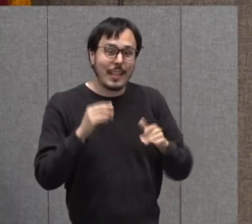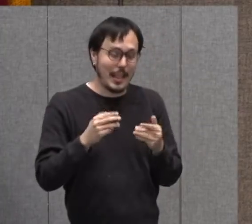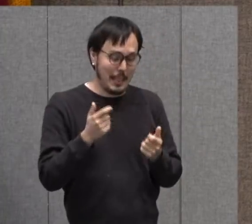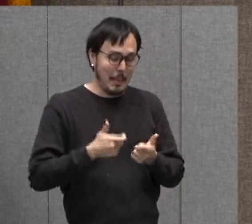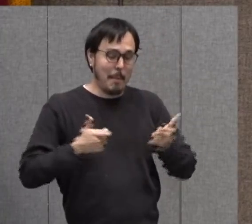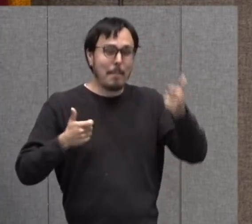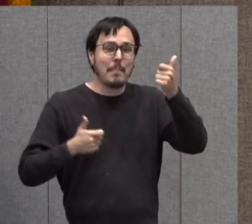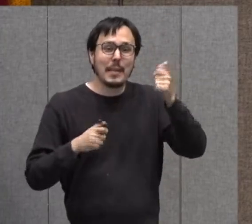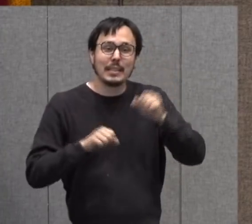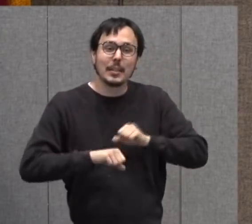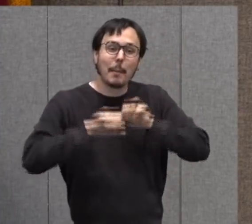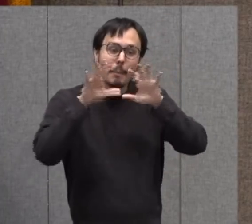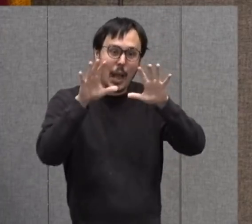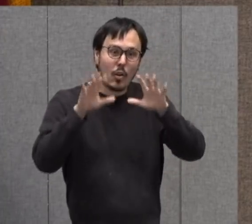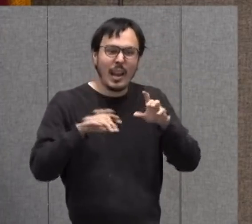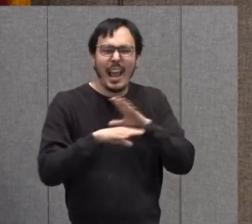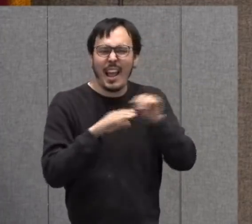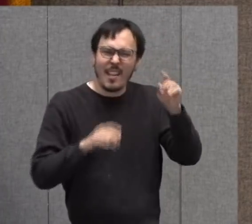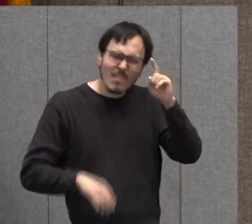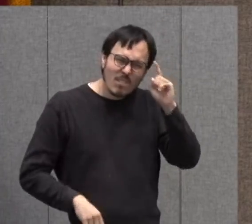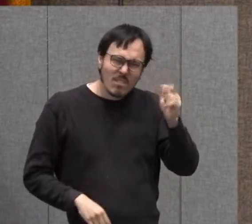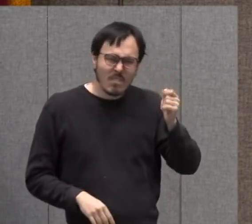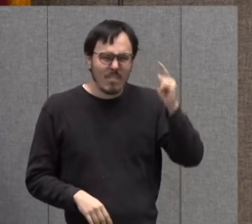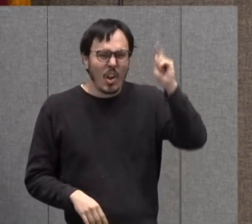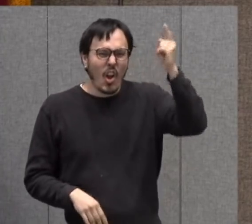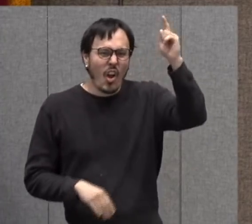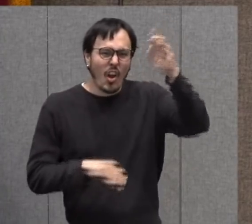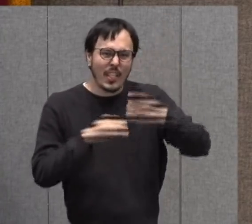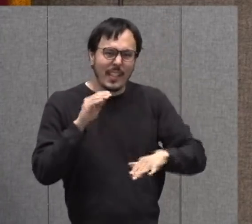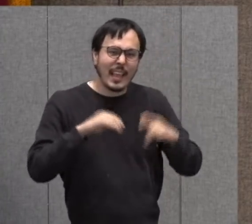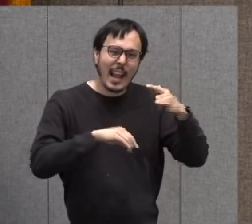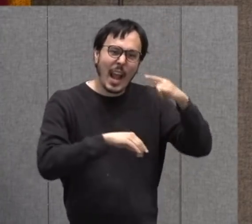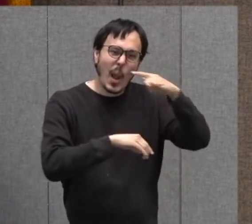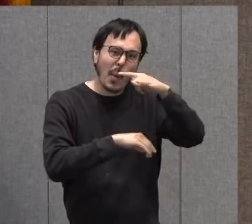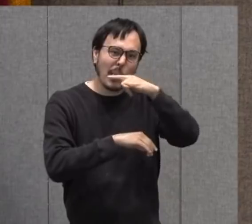and farther up than airplanes can fly. That's pretty big.